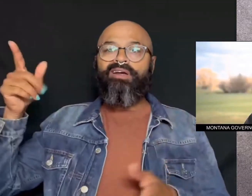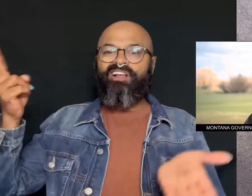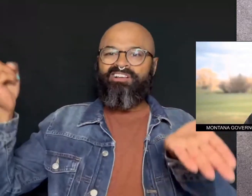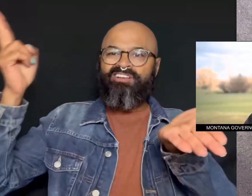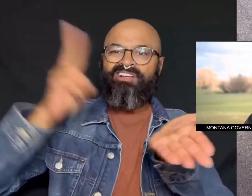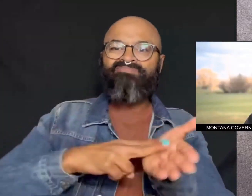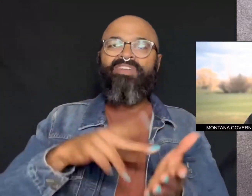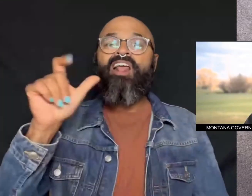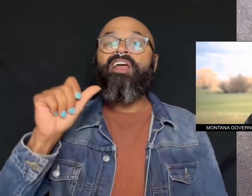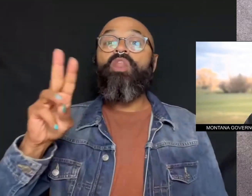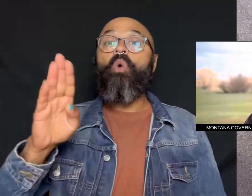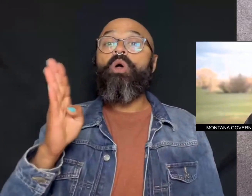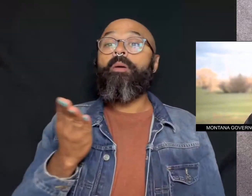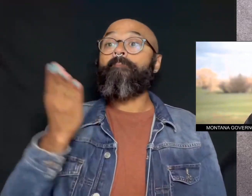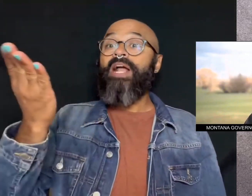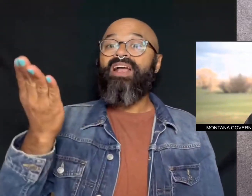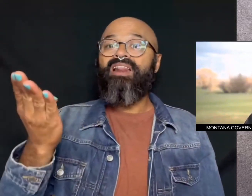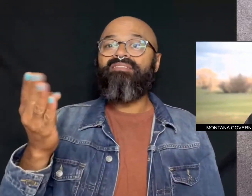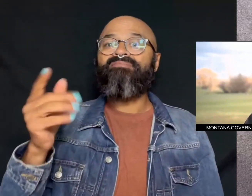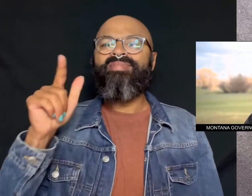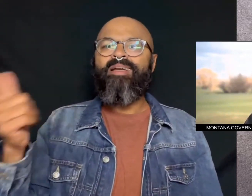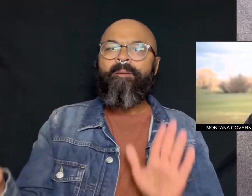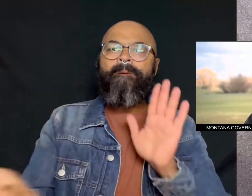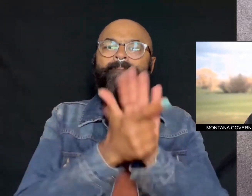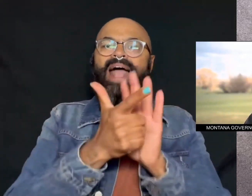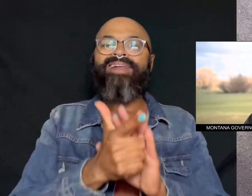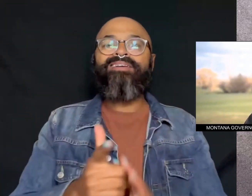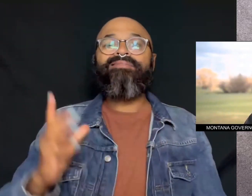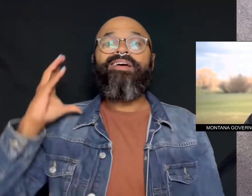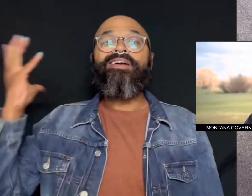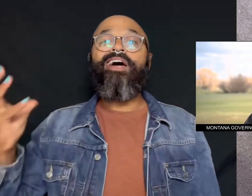Montana's governor signed a bill into law this week banning